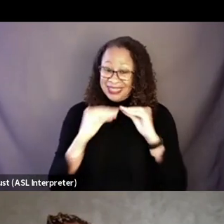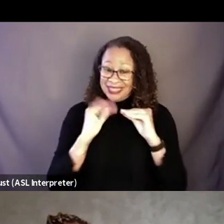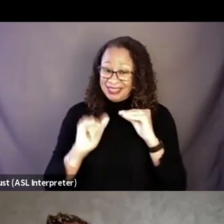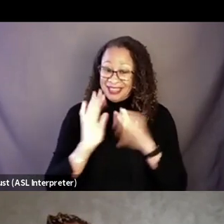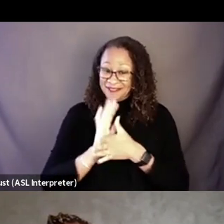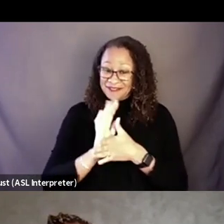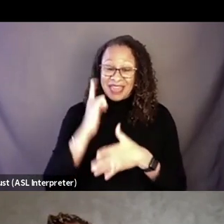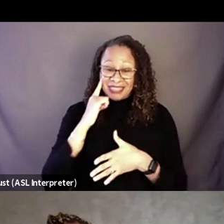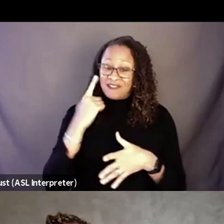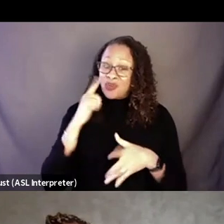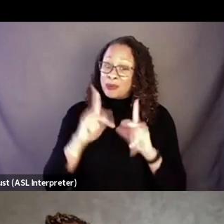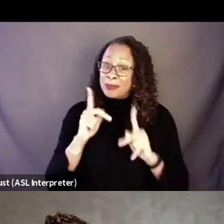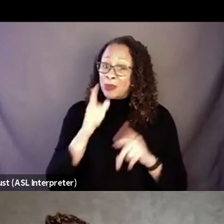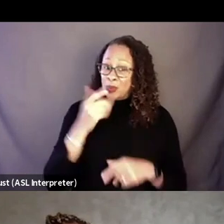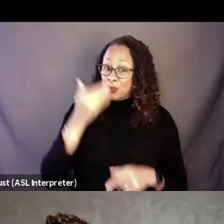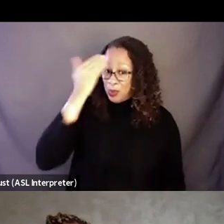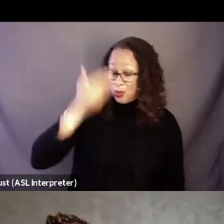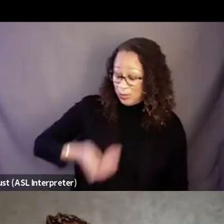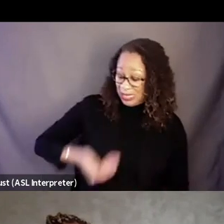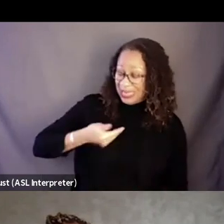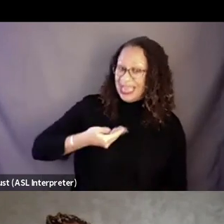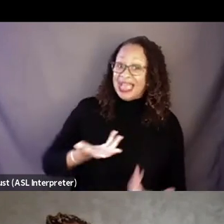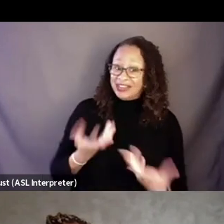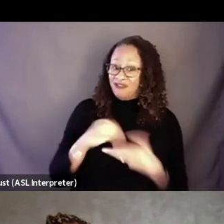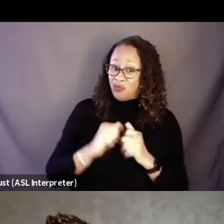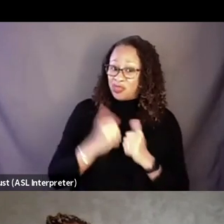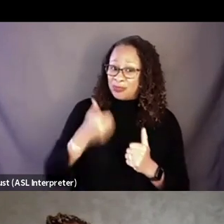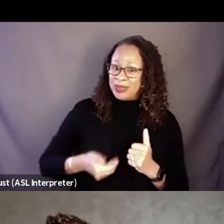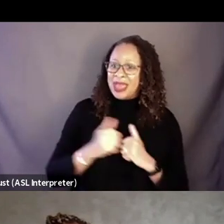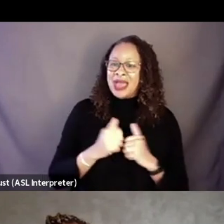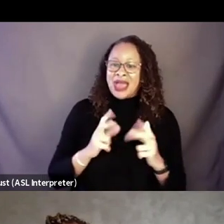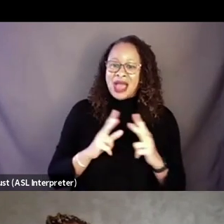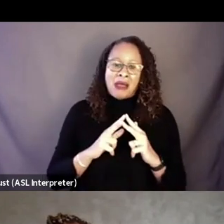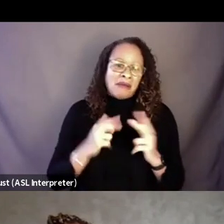for people who know me and engage with me, I'm a pretty fun person in the general.